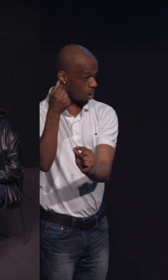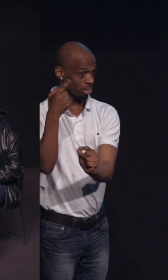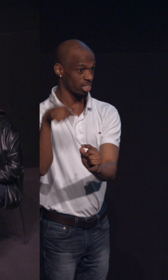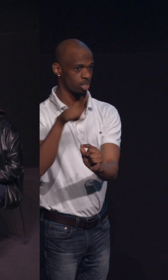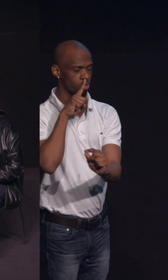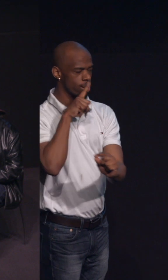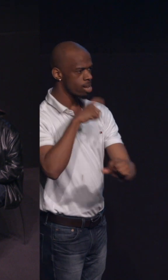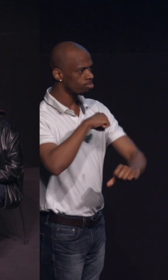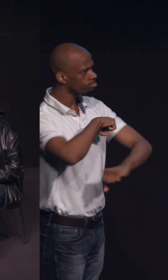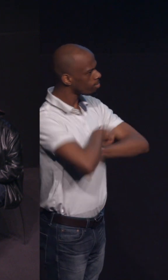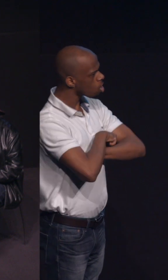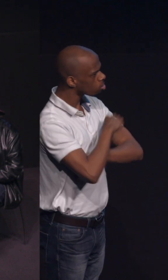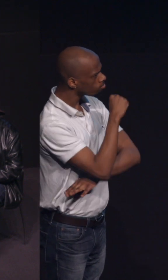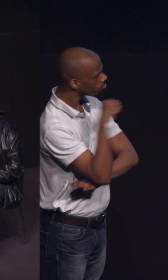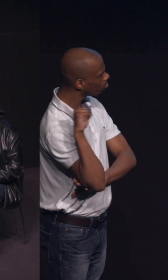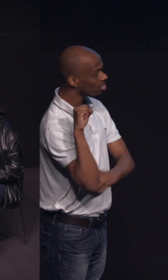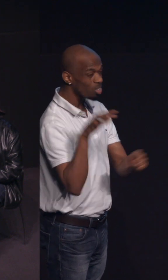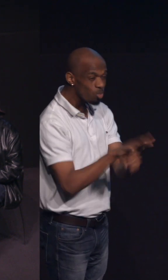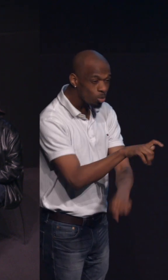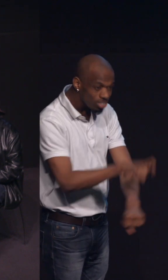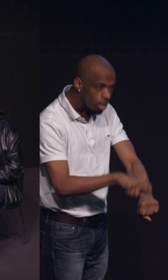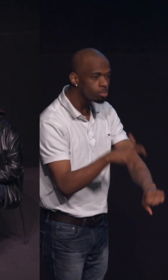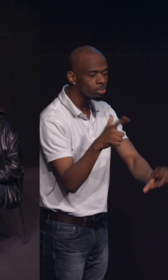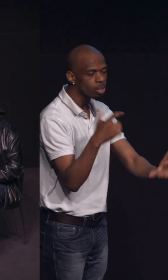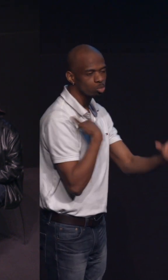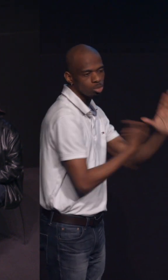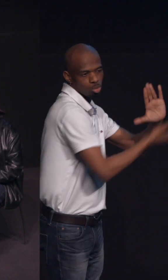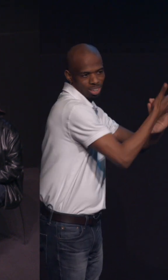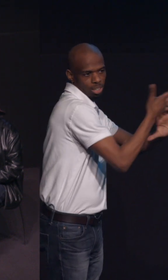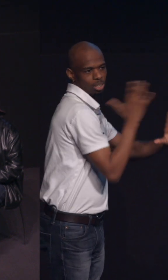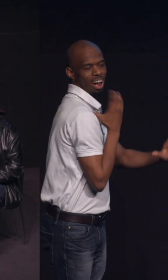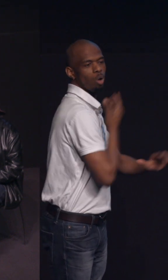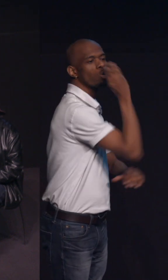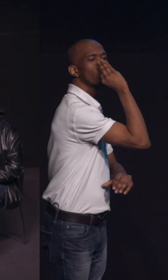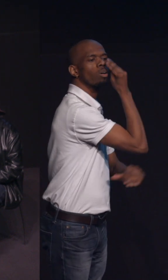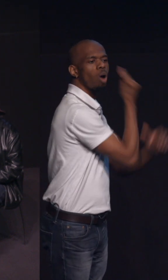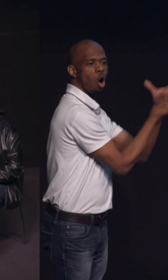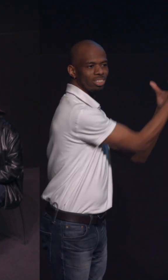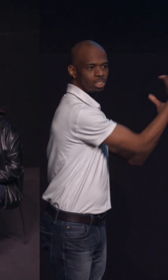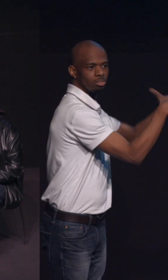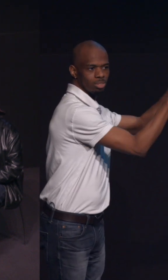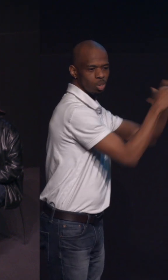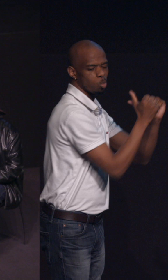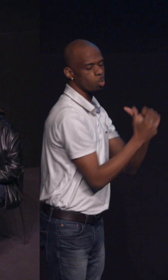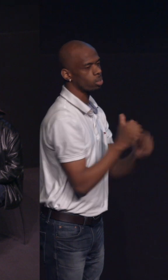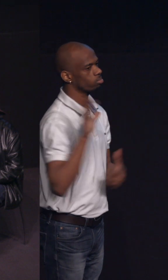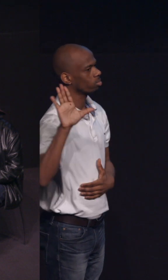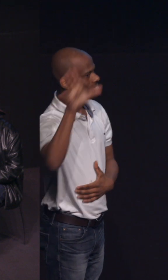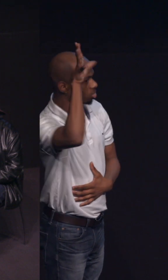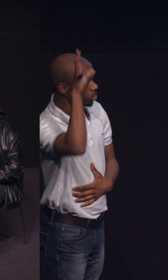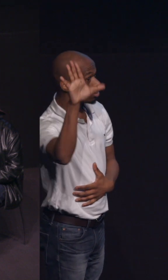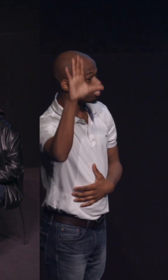I was running Spiral Gardens with Daniel, his father, and my son was like, "I don't like this garden stuff.